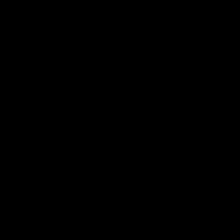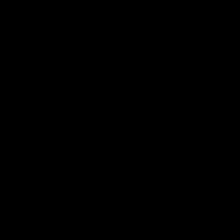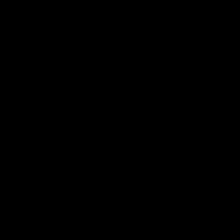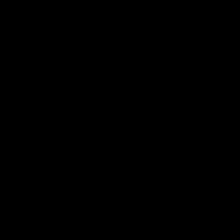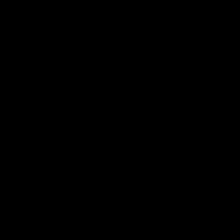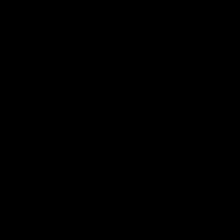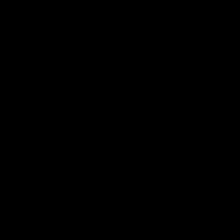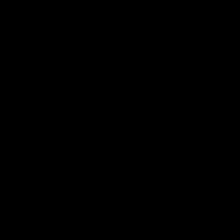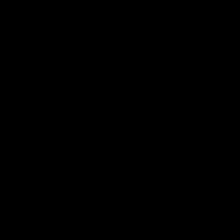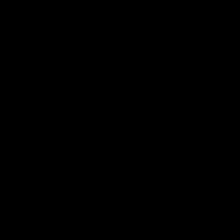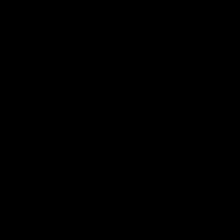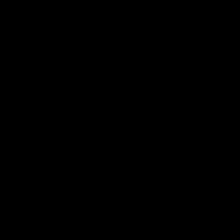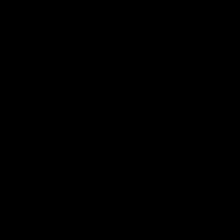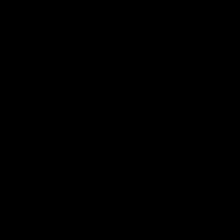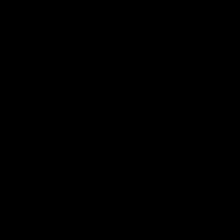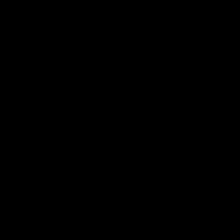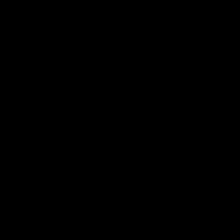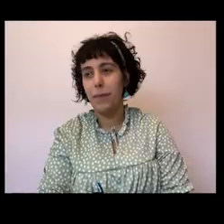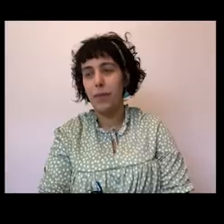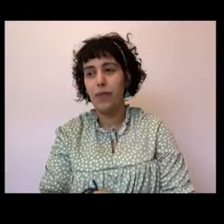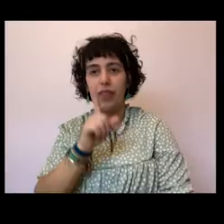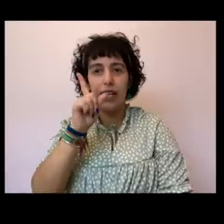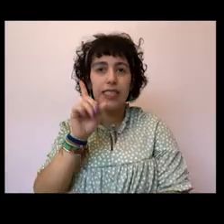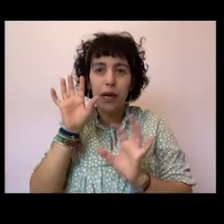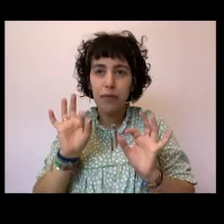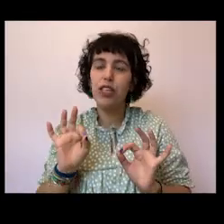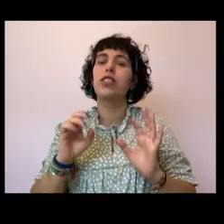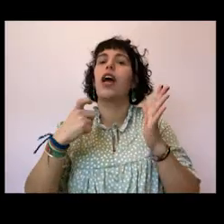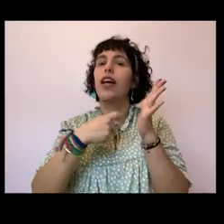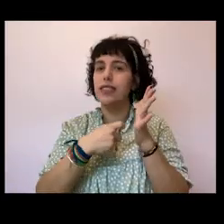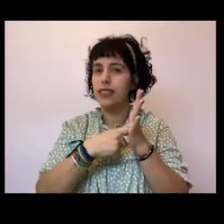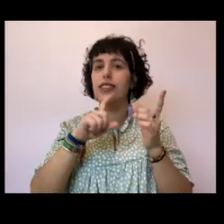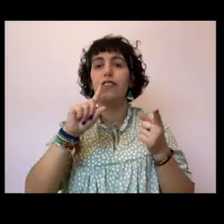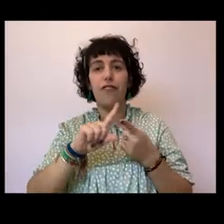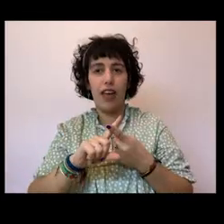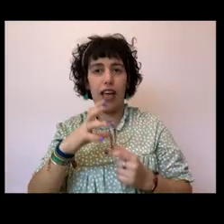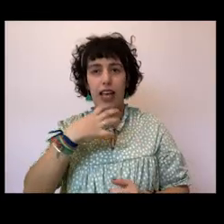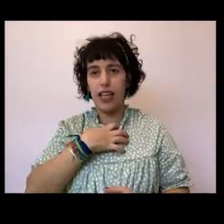a chat about self-defense